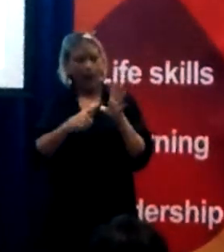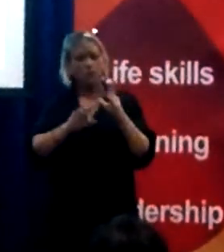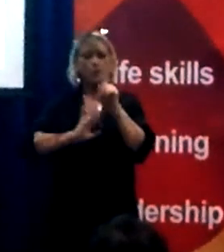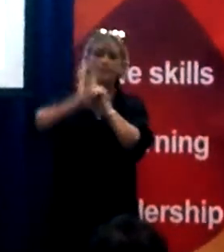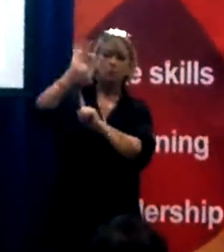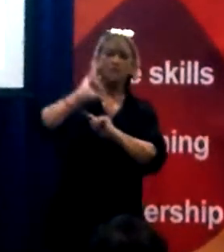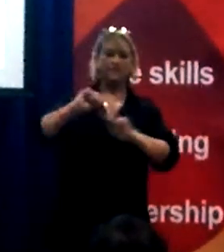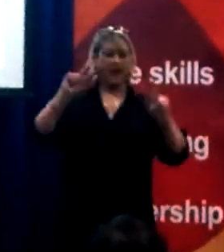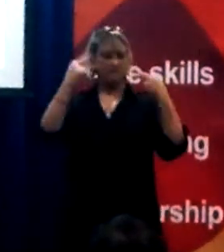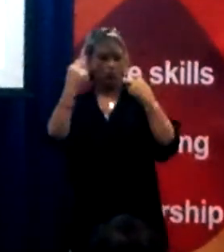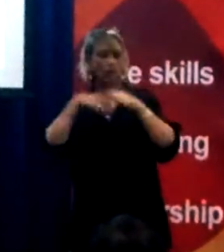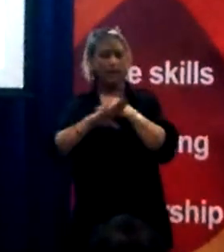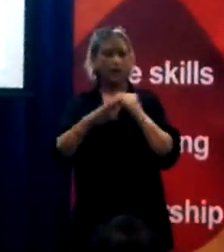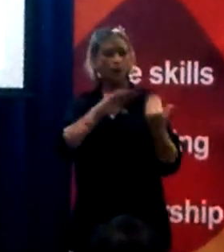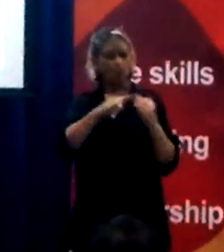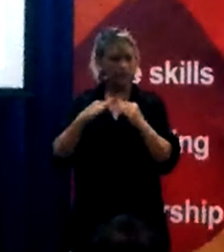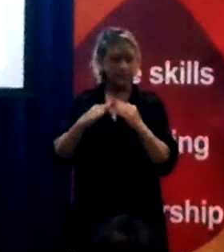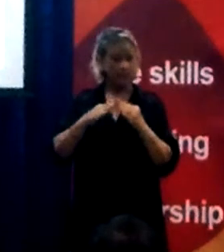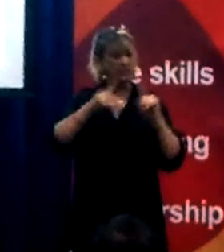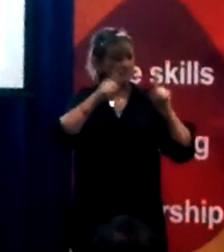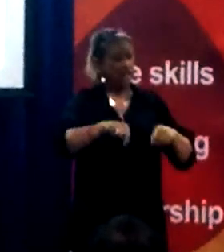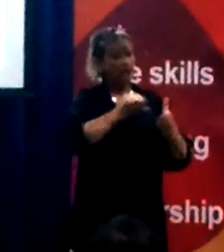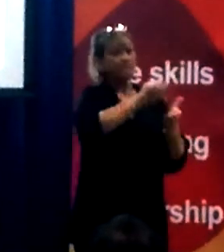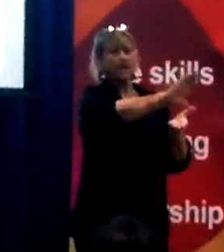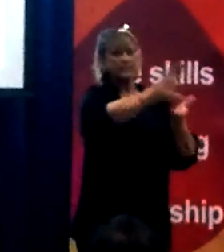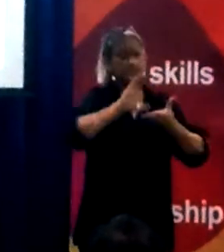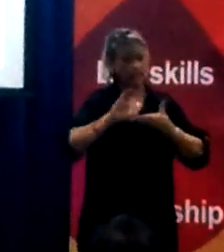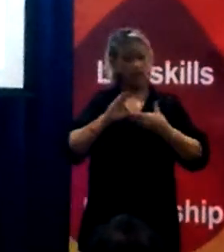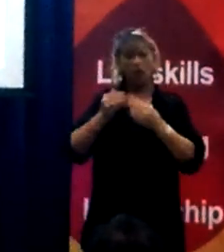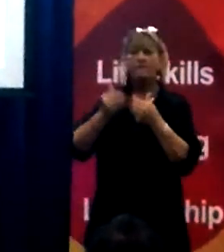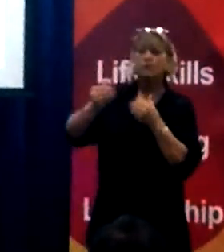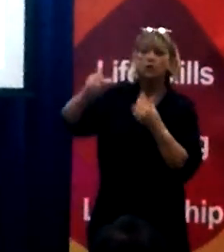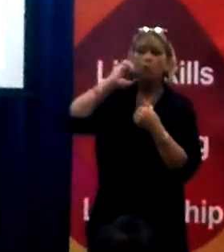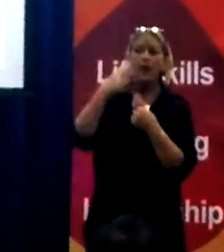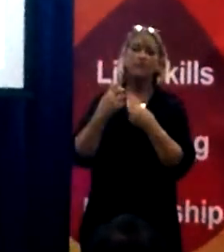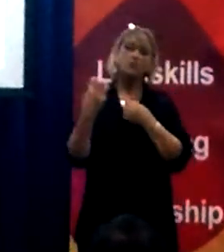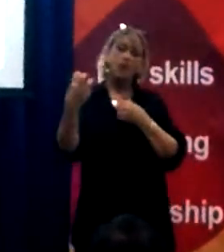We received funding at the end of last year and we have some great things coming up in the near future, including three more regional trips.